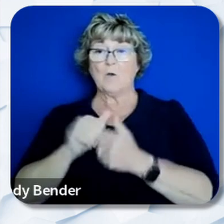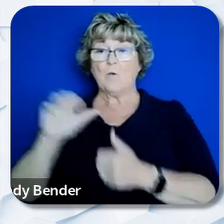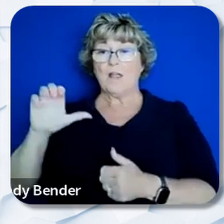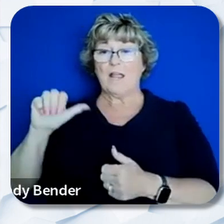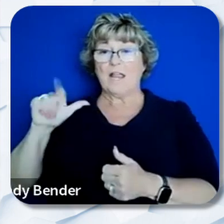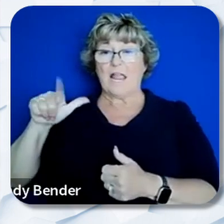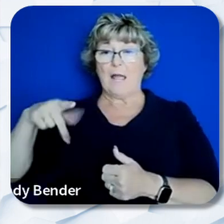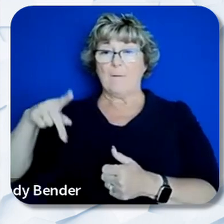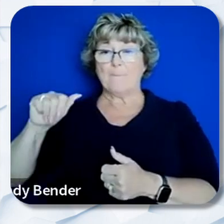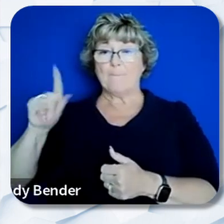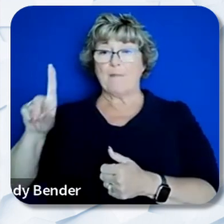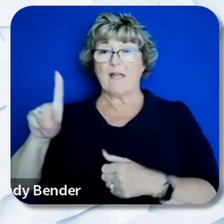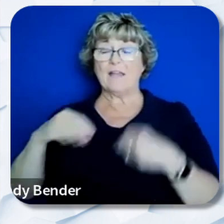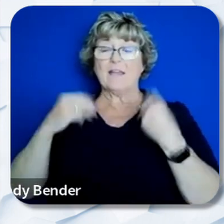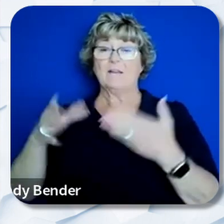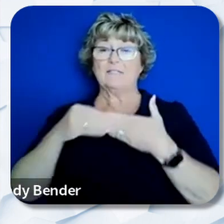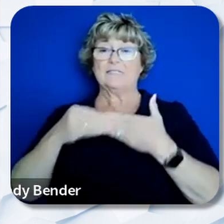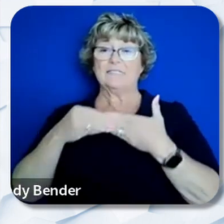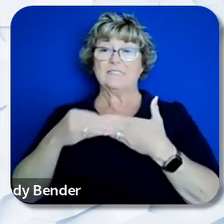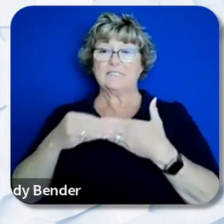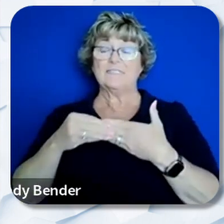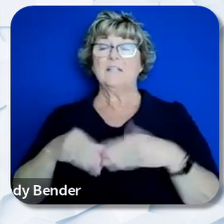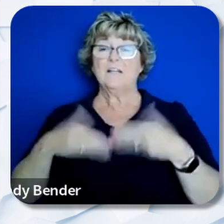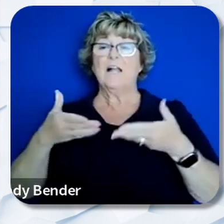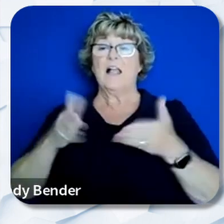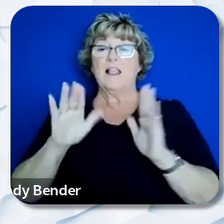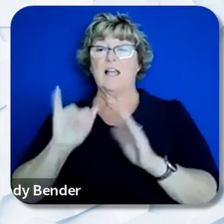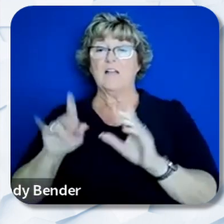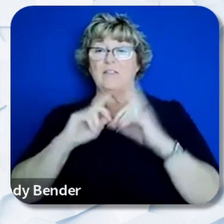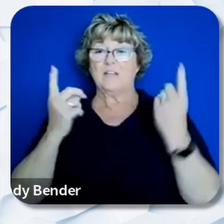a little bit more space within that to allow districts to look at their individual data.